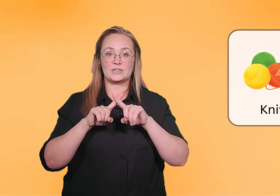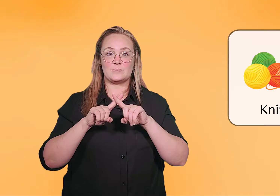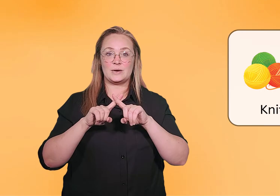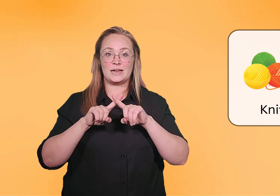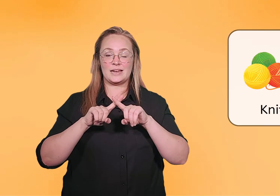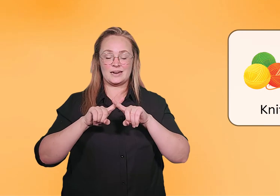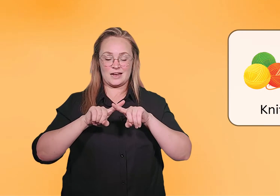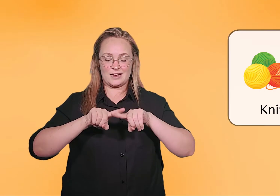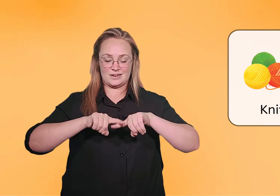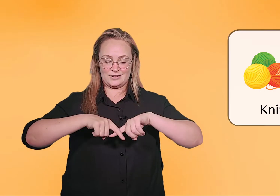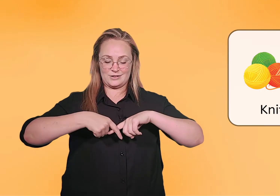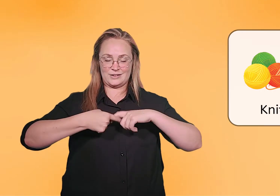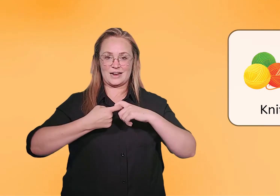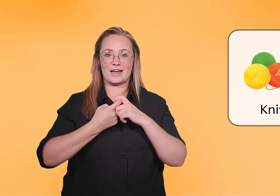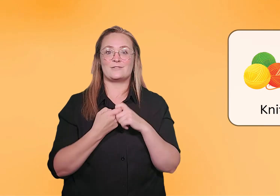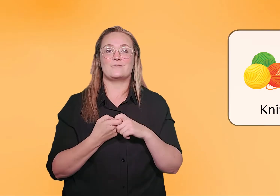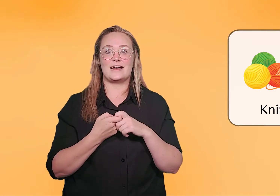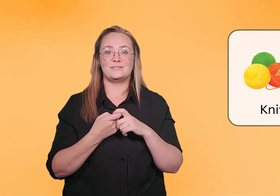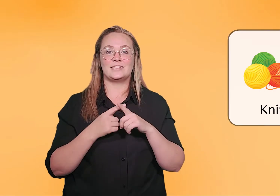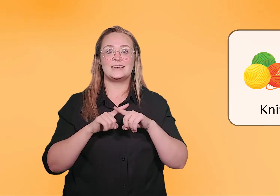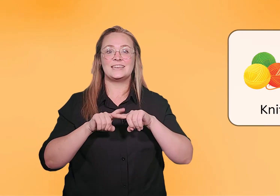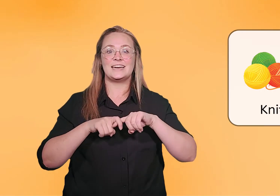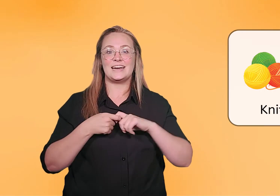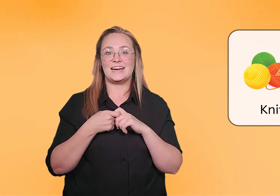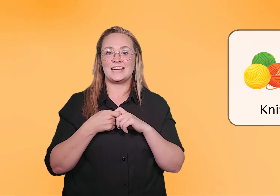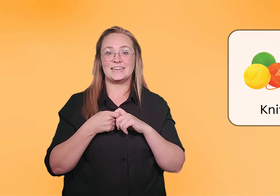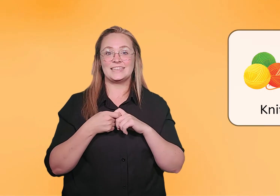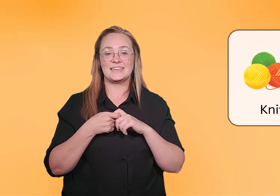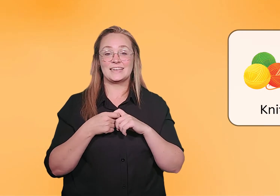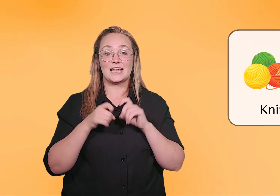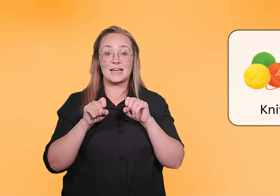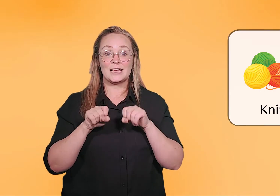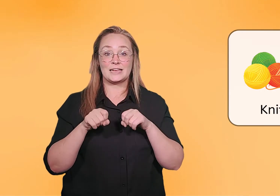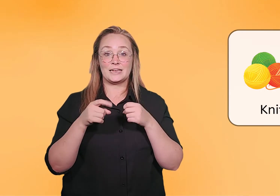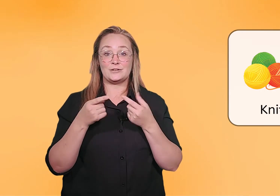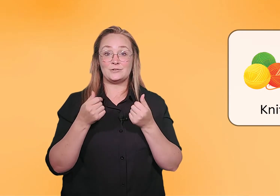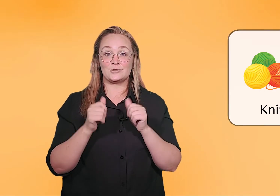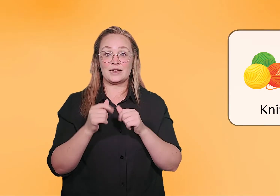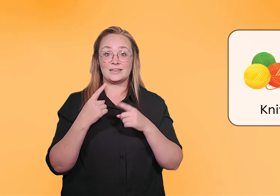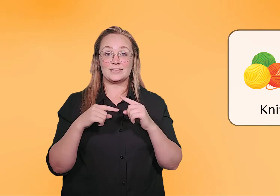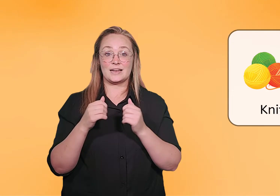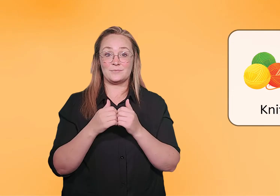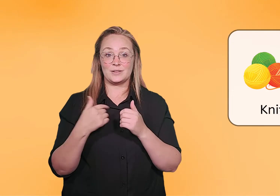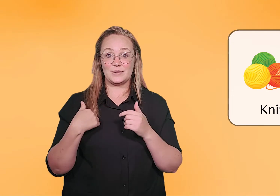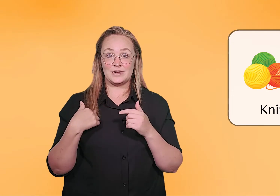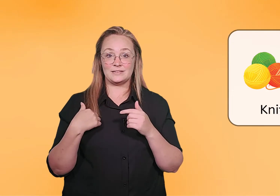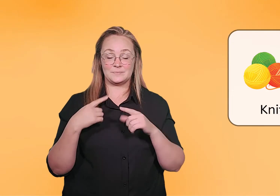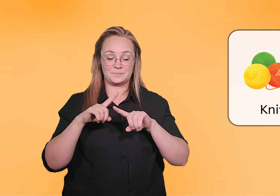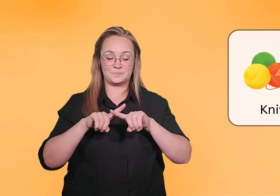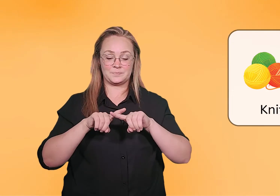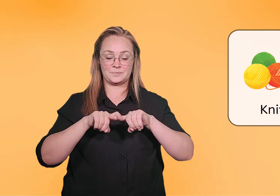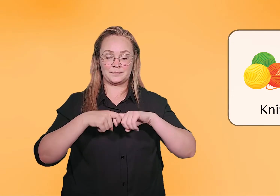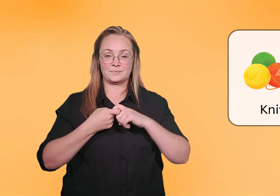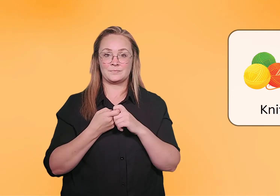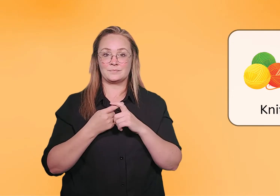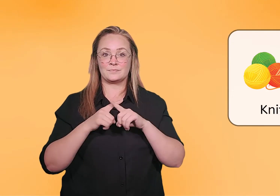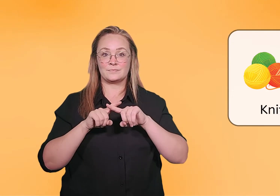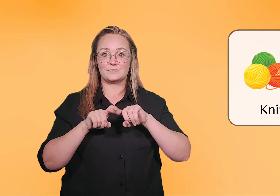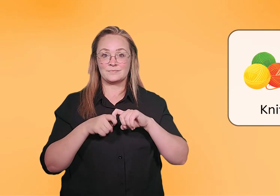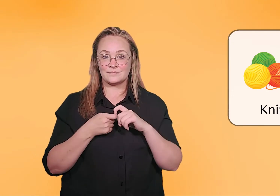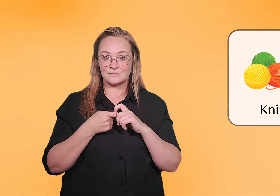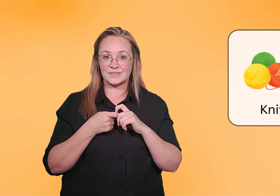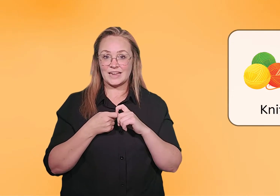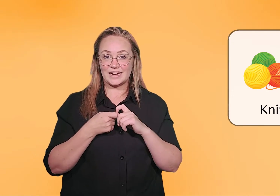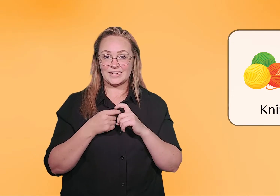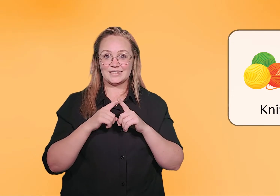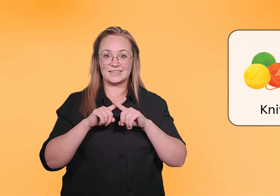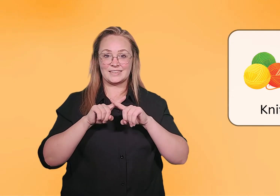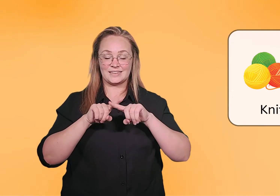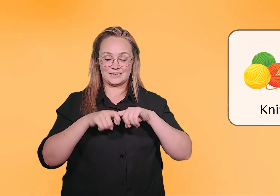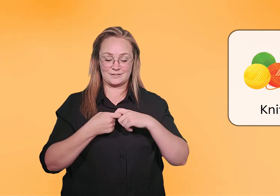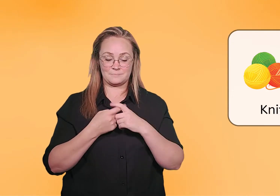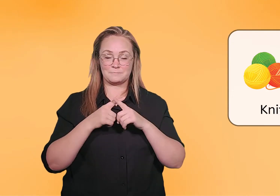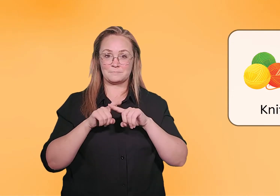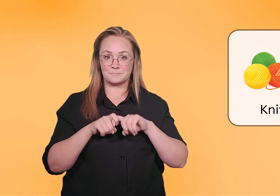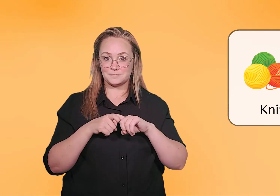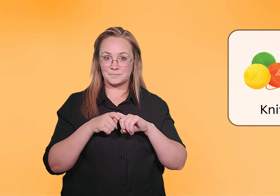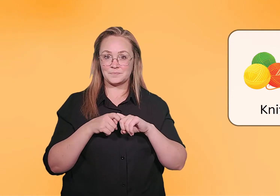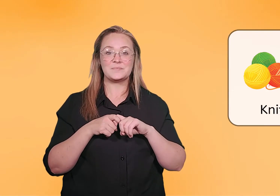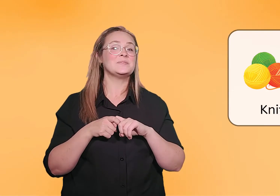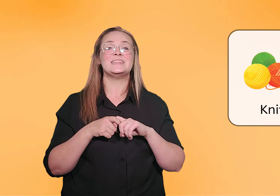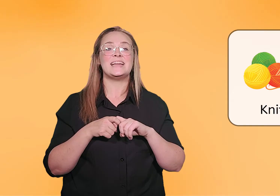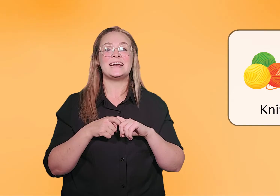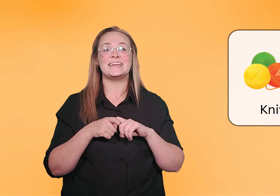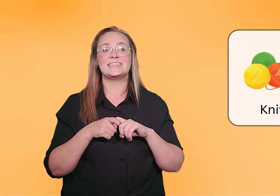your dominant hand under and around. Knitting. Can you try this sign with me? Knitting, knitting.